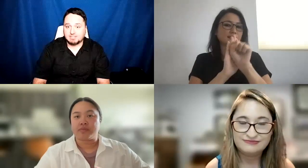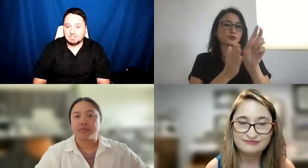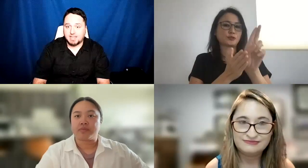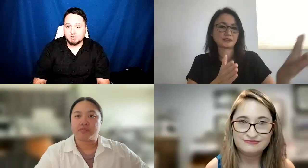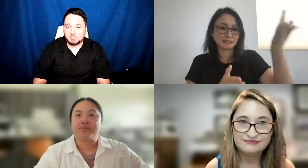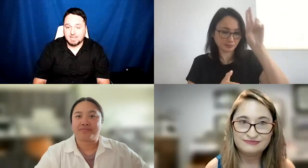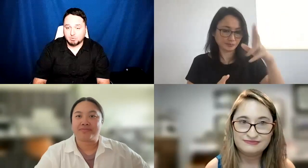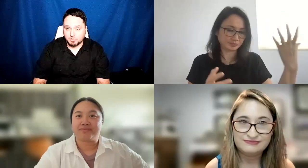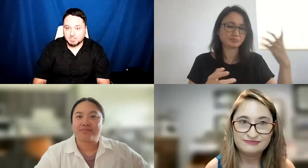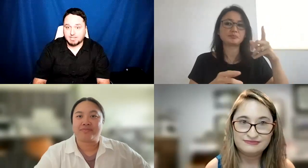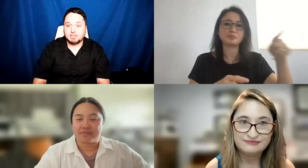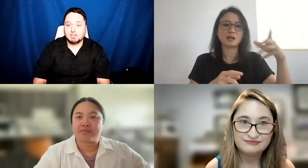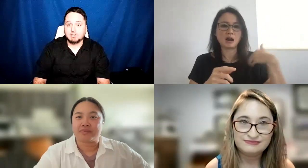at Arizona State University.